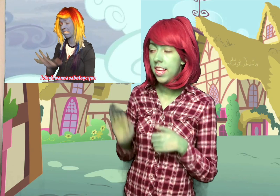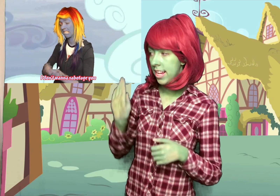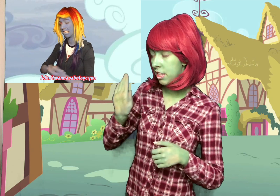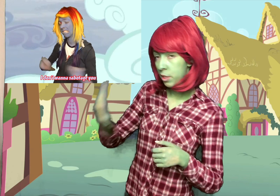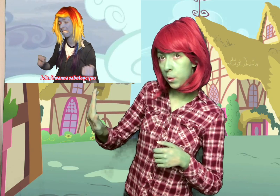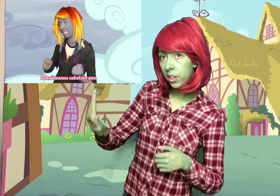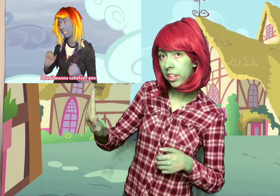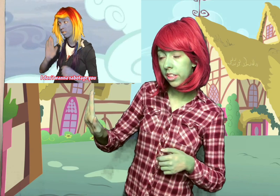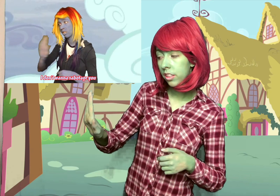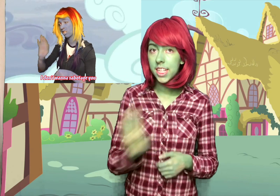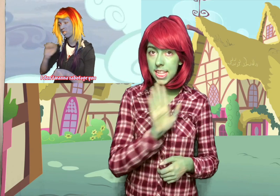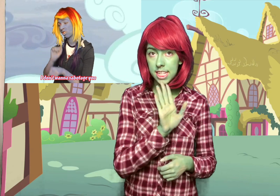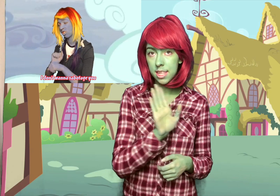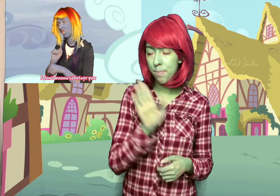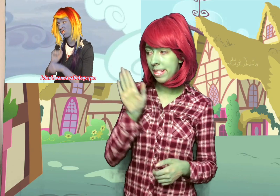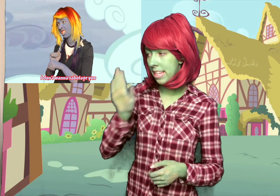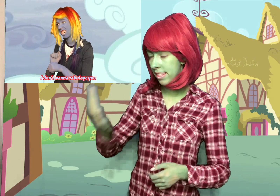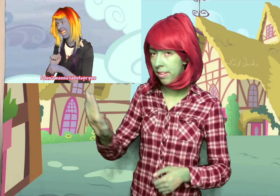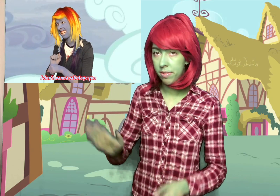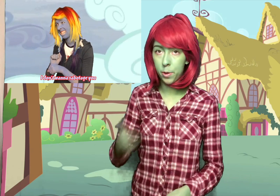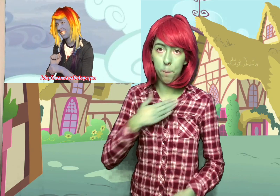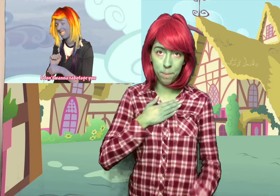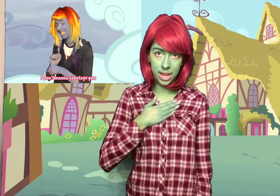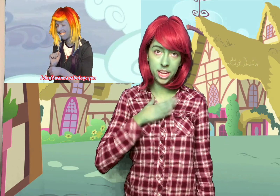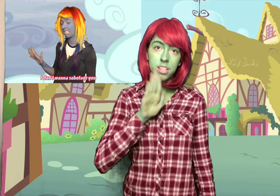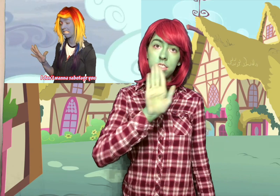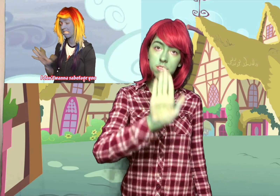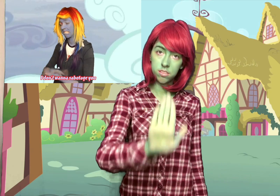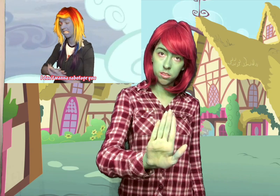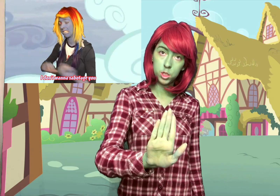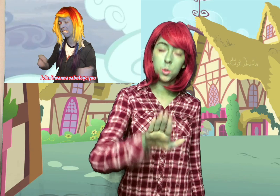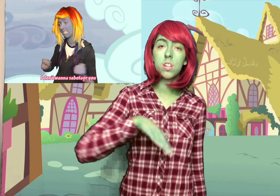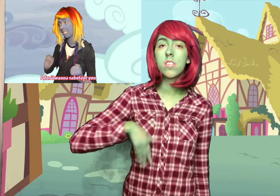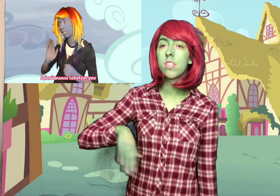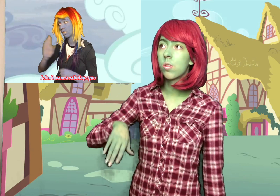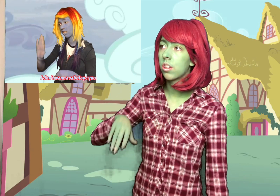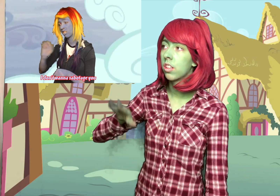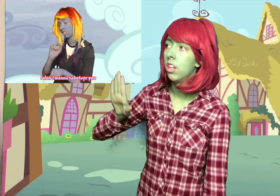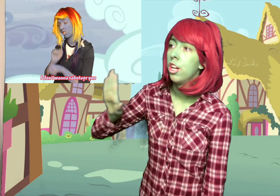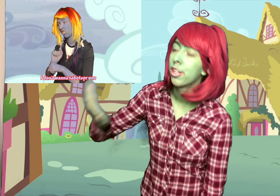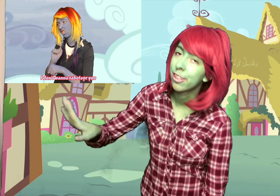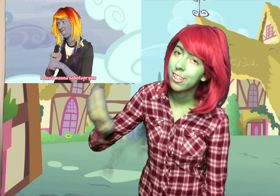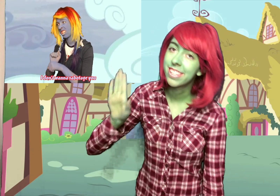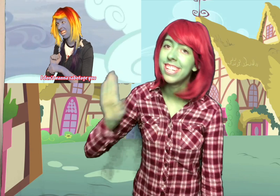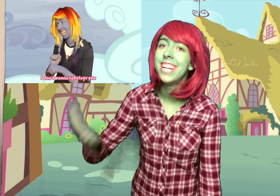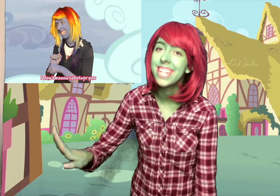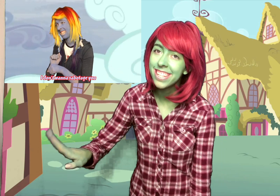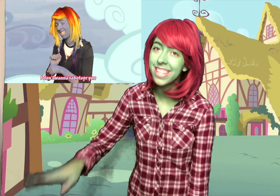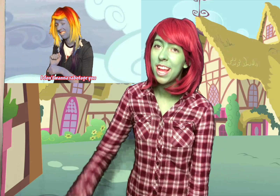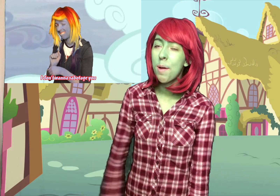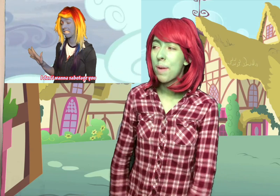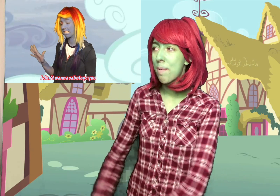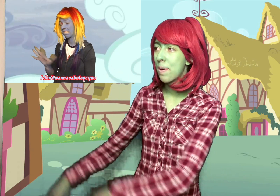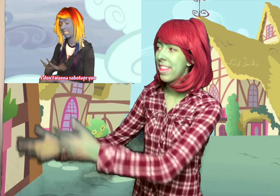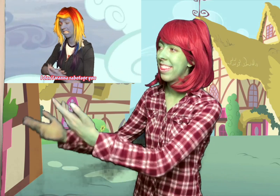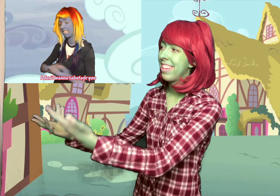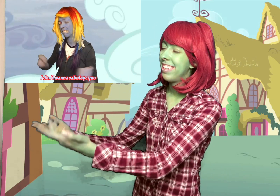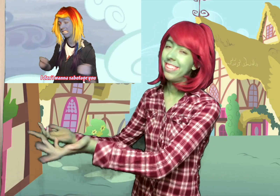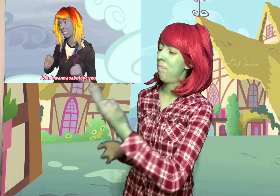and YOUR this is the possessive so MINE, YOURS, or HERS and HIS and i put the